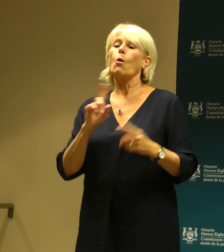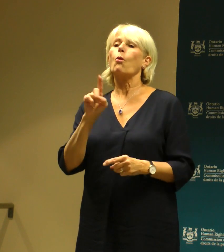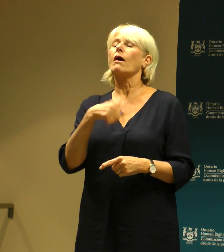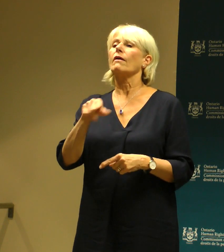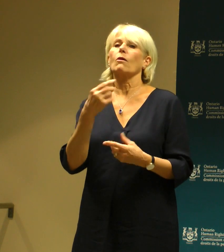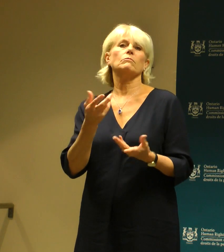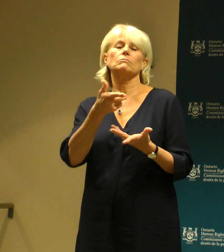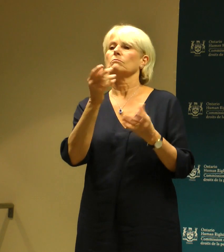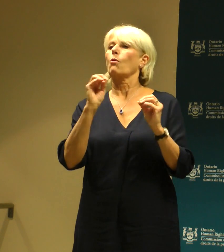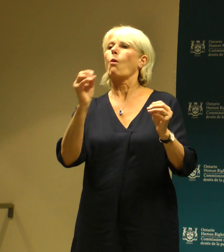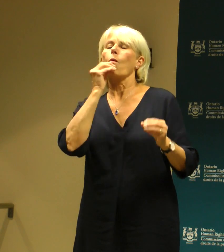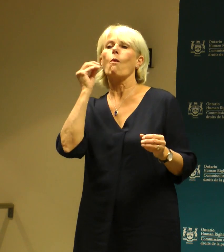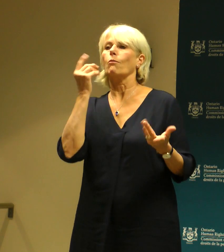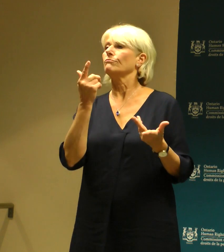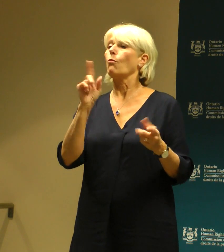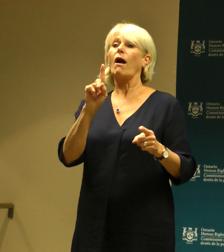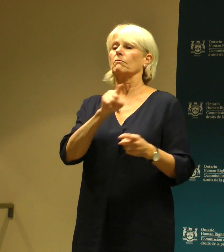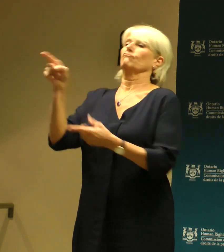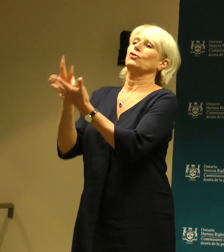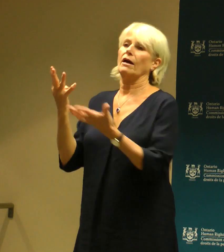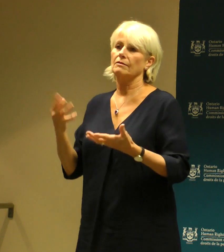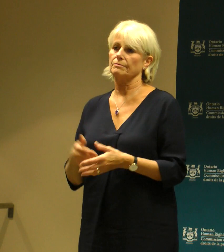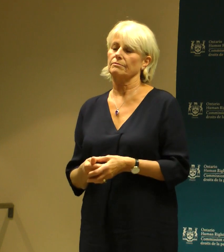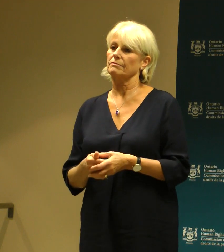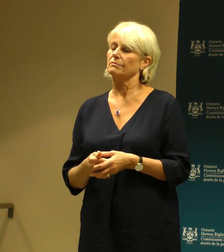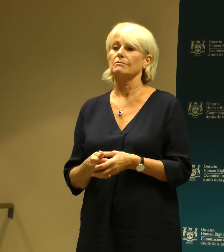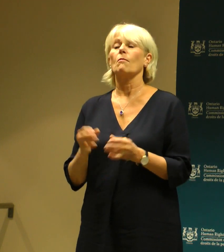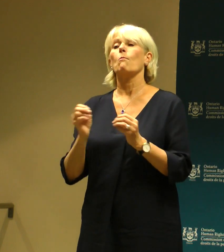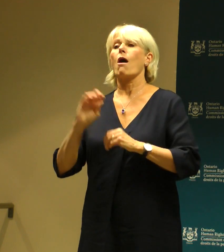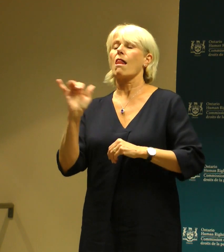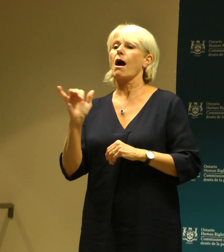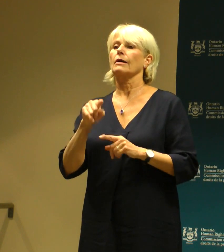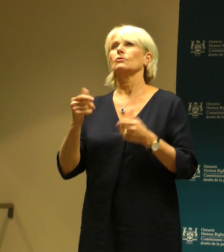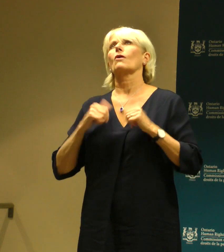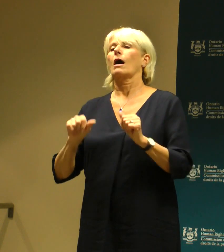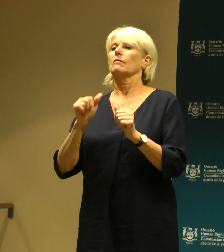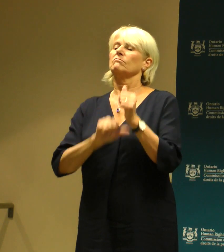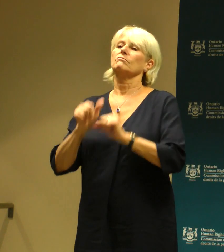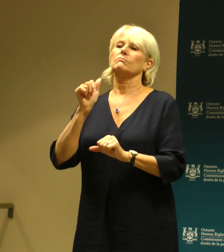homeless population and in our jails. They’re more likely to attempt suicide.